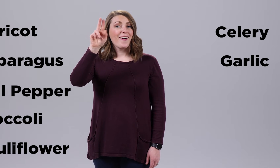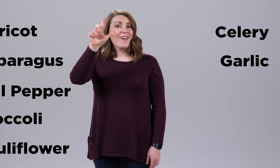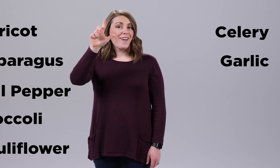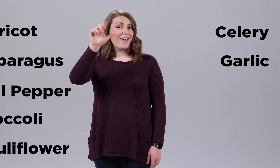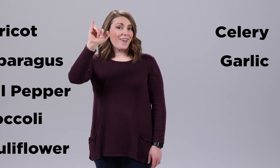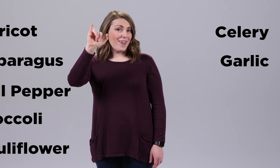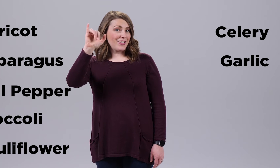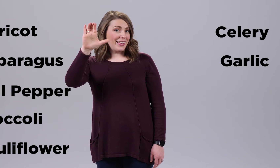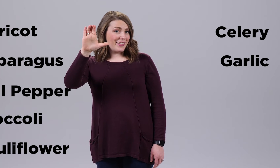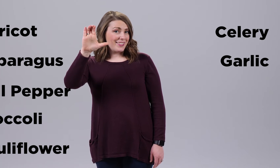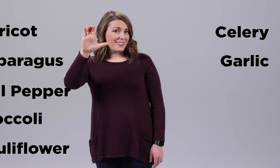GARLIC